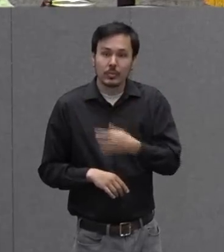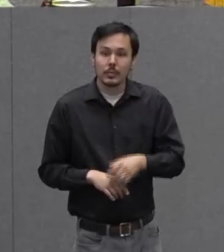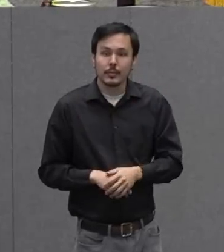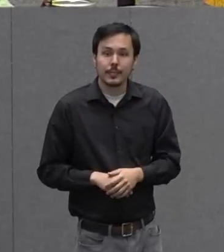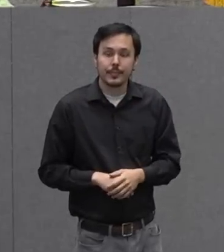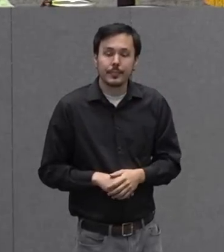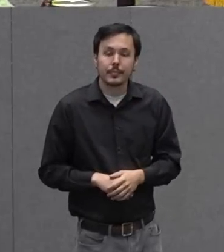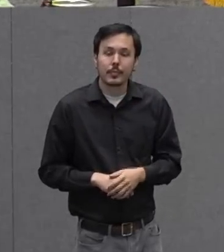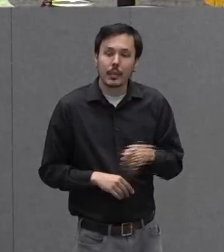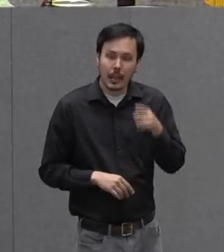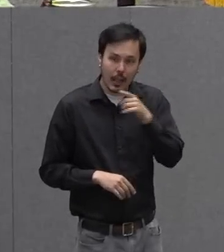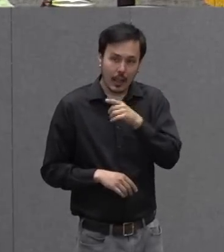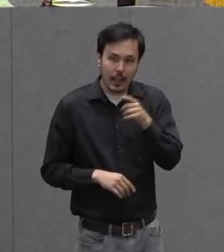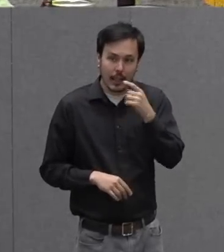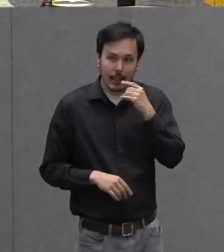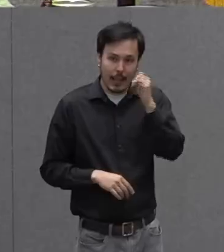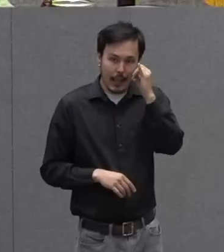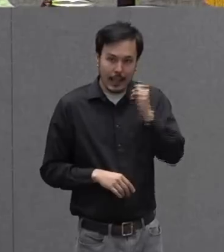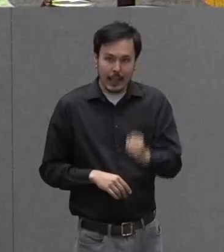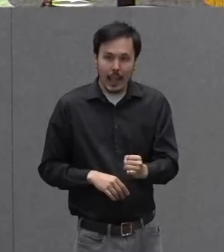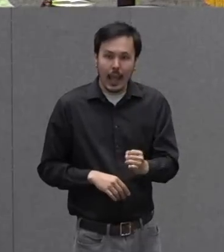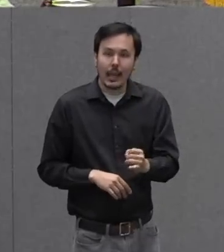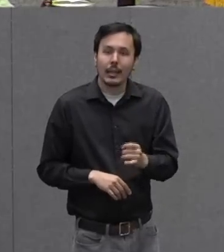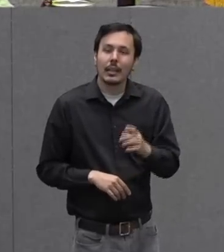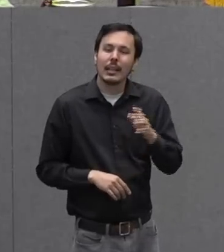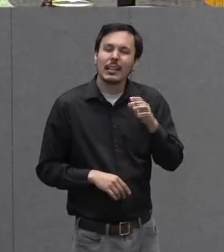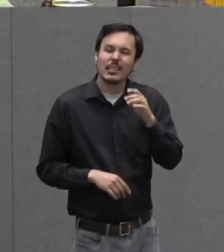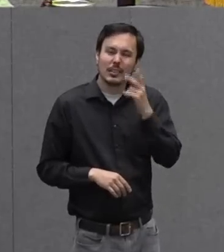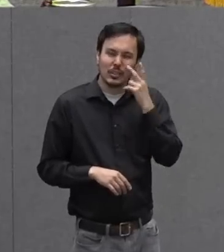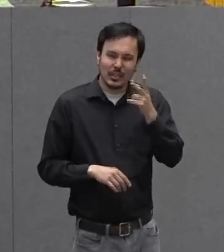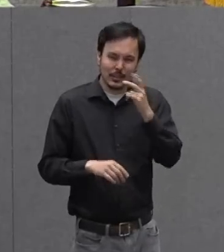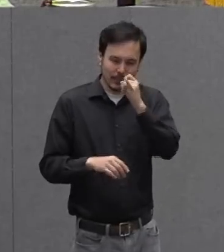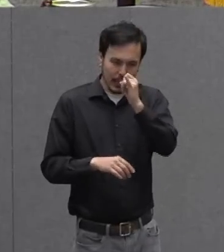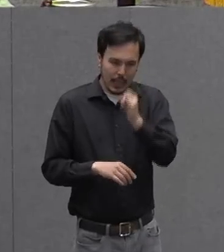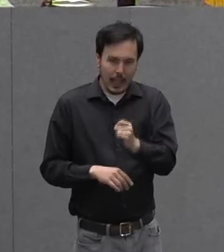represents whatever I'm holding up. So it would be like this.